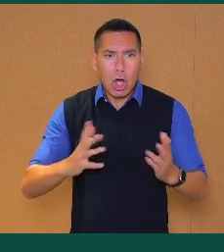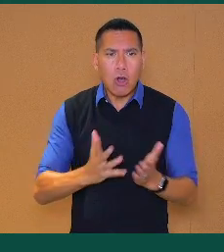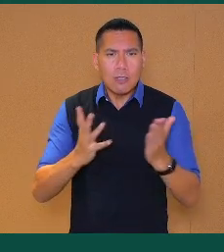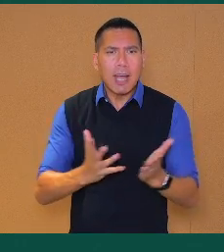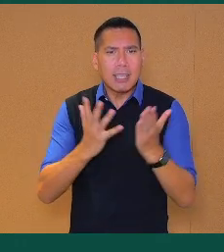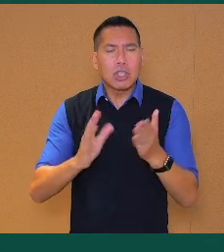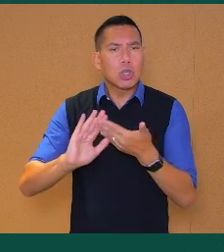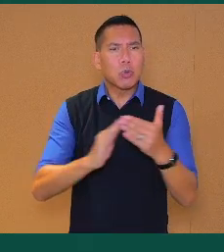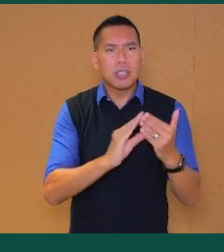and access to healthy, affordable and culturally